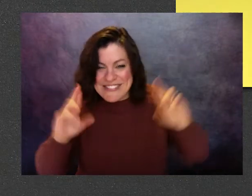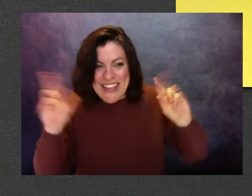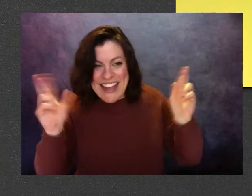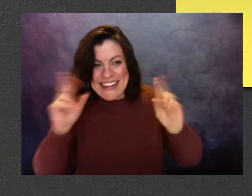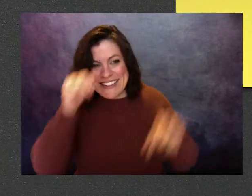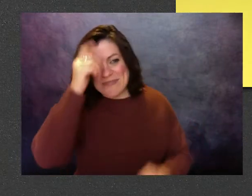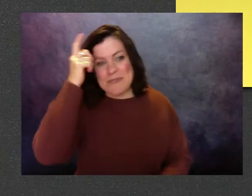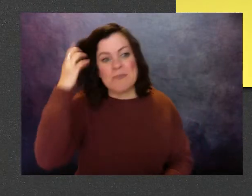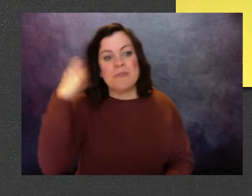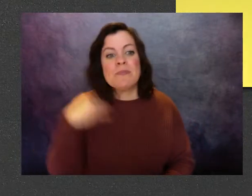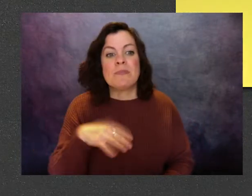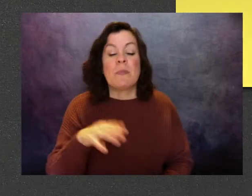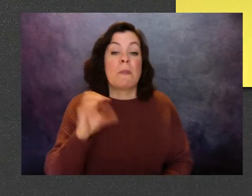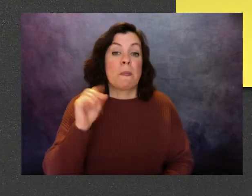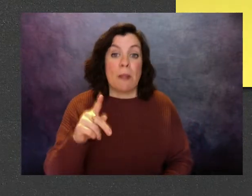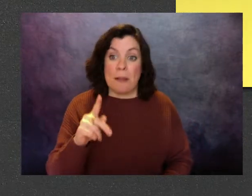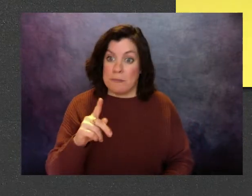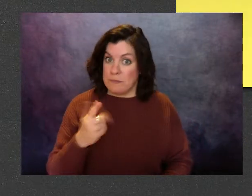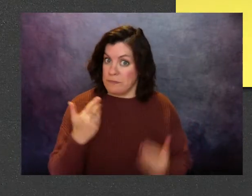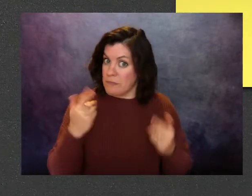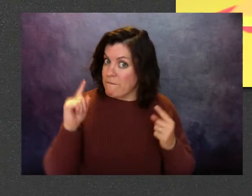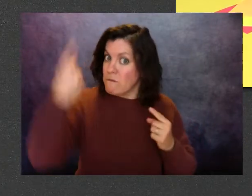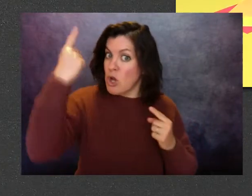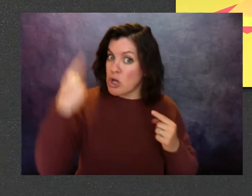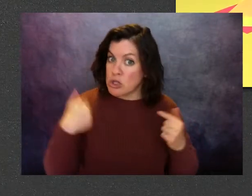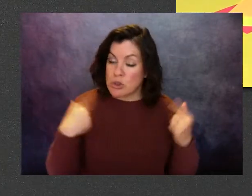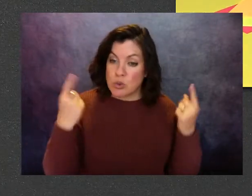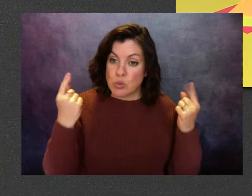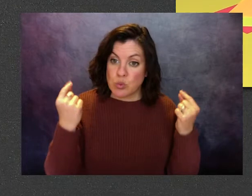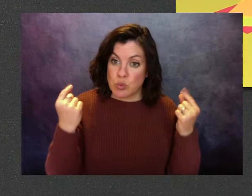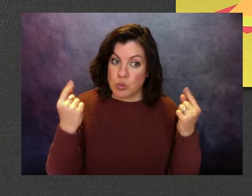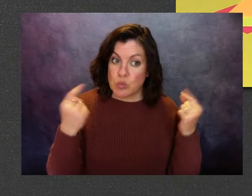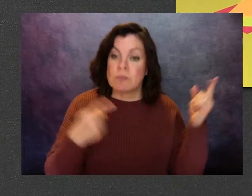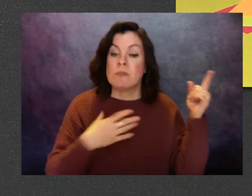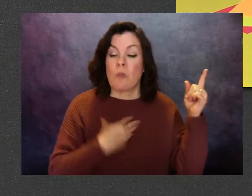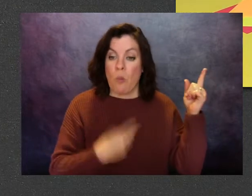Step number one, we need to grab our white piece of paper